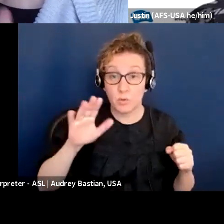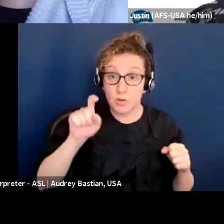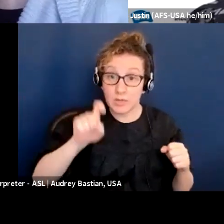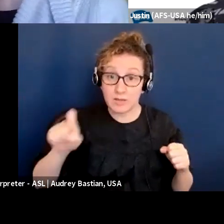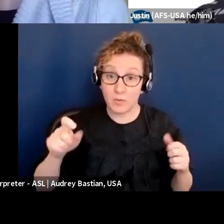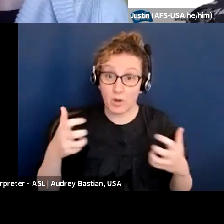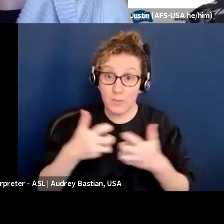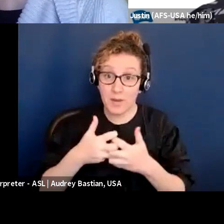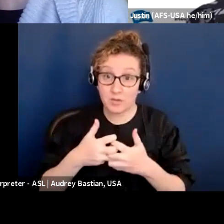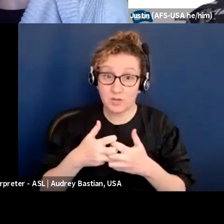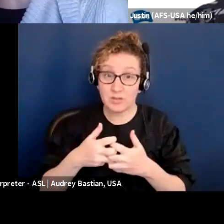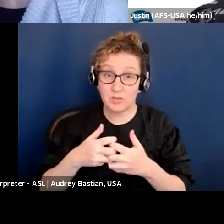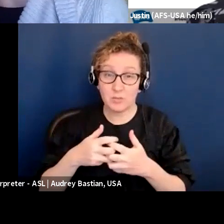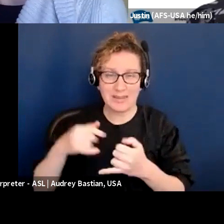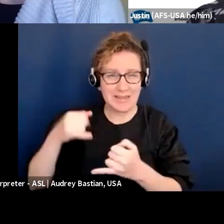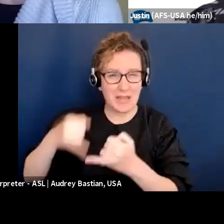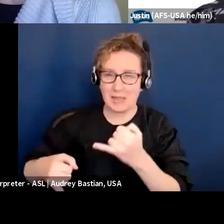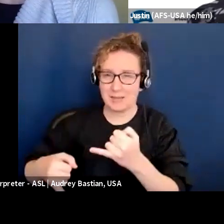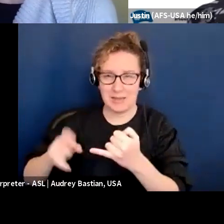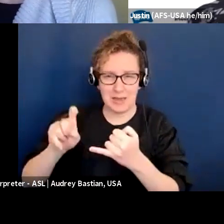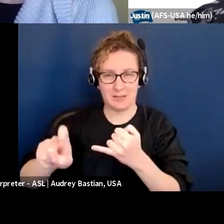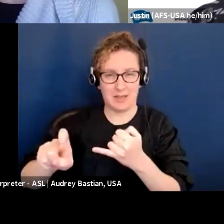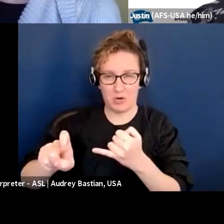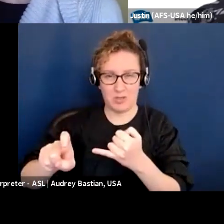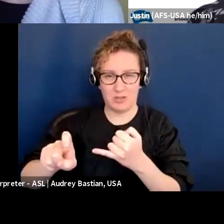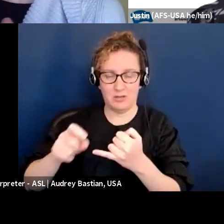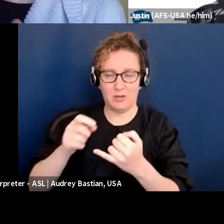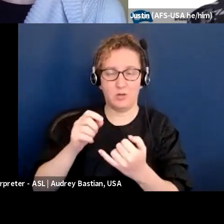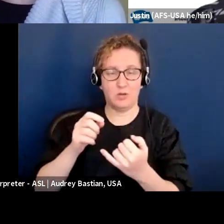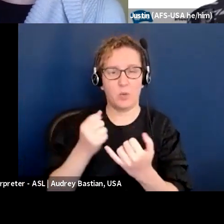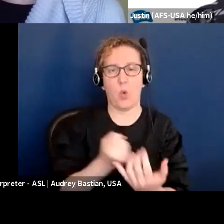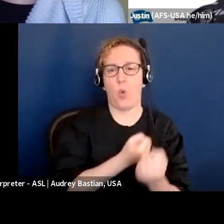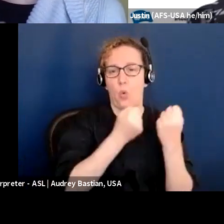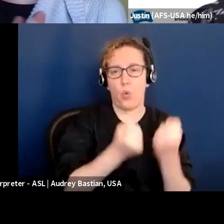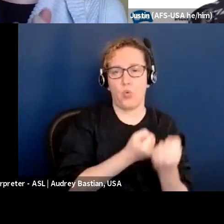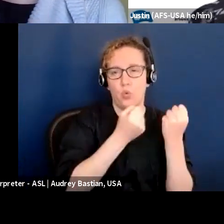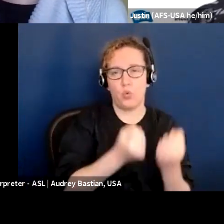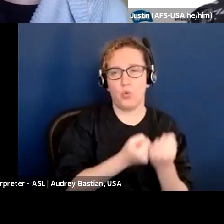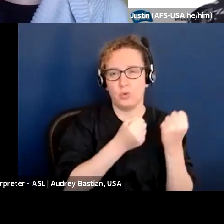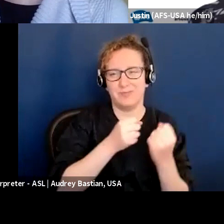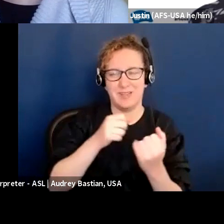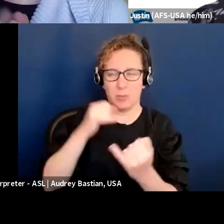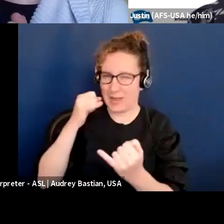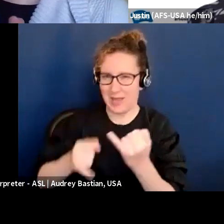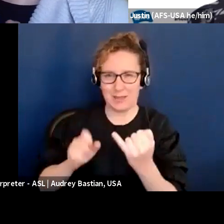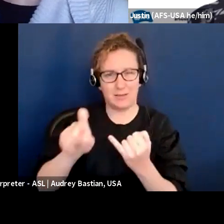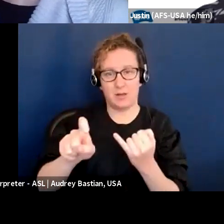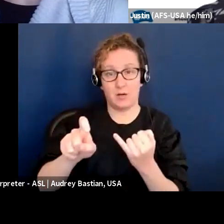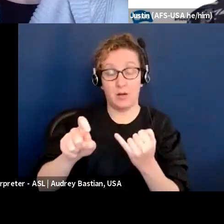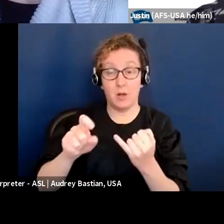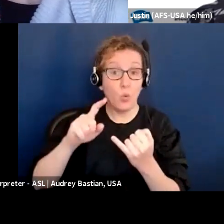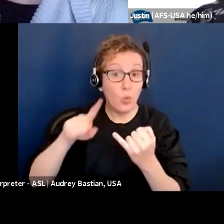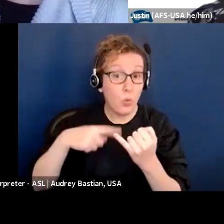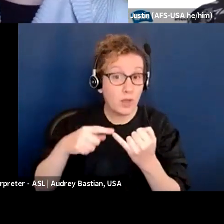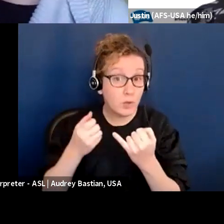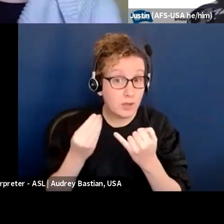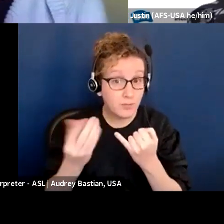when absolutely necessary. Sometimes we do that when working with a partner who would